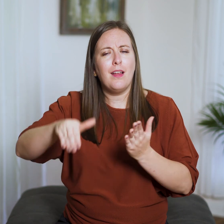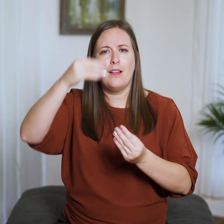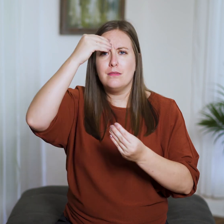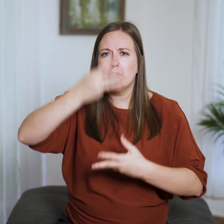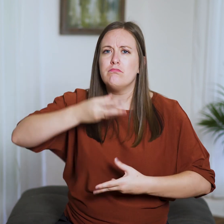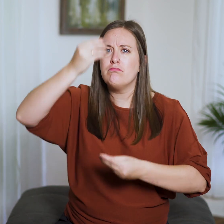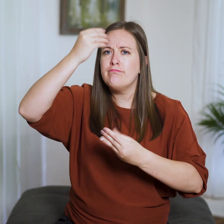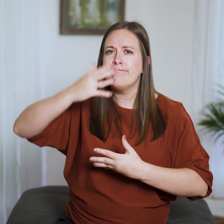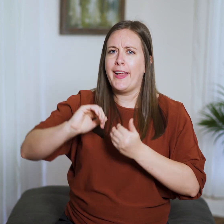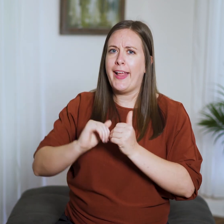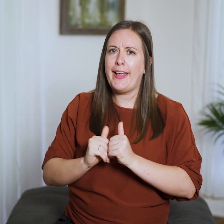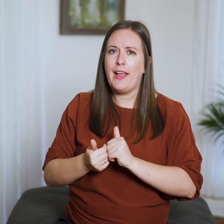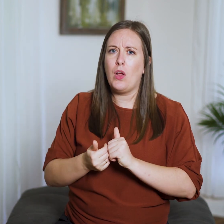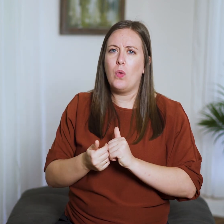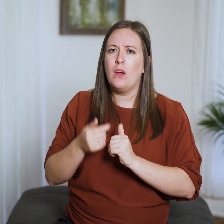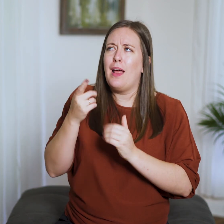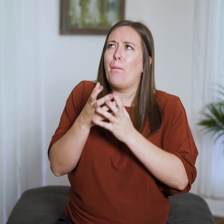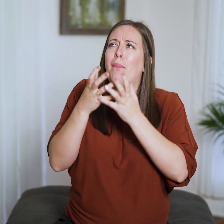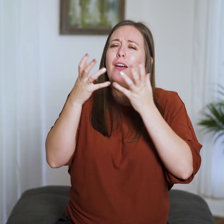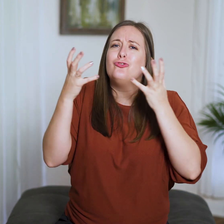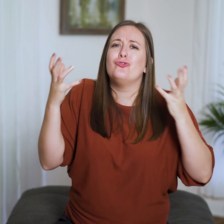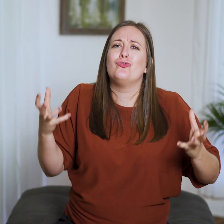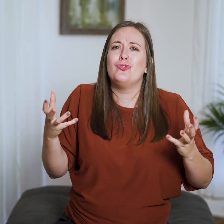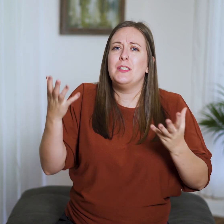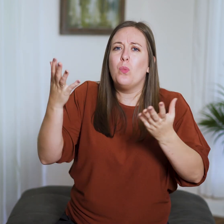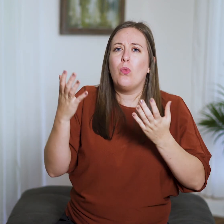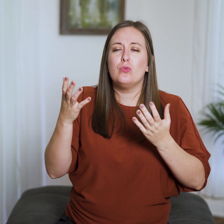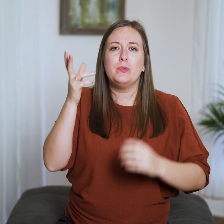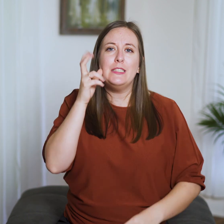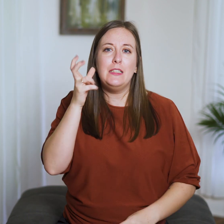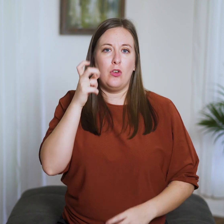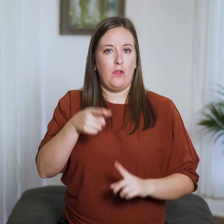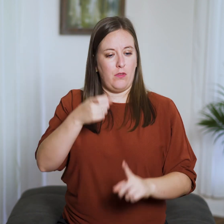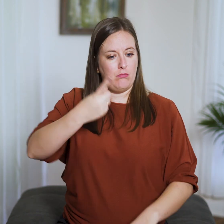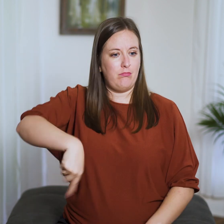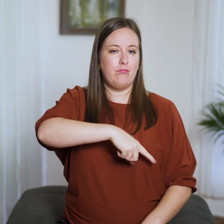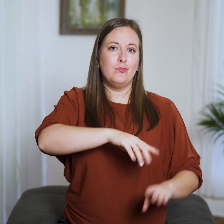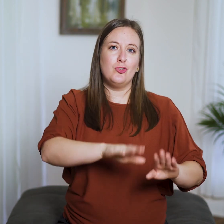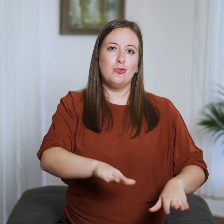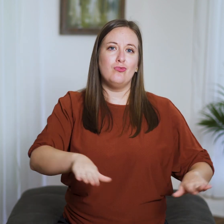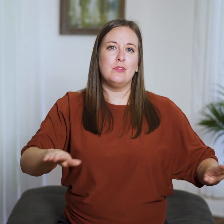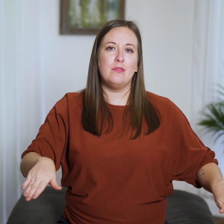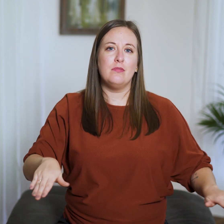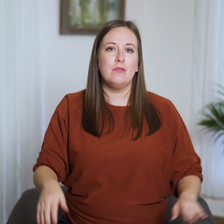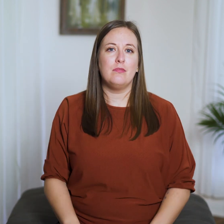He repeatedly tells us how much He wants to hear from His kids.